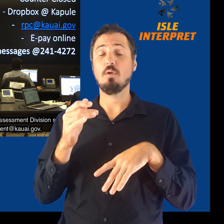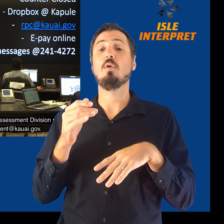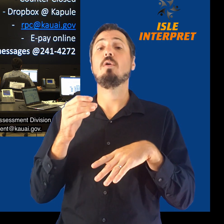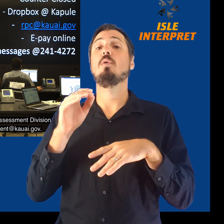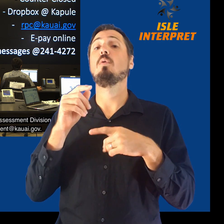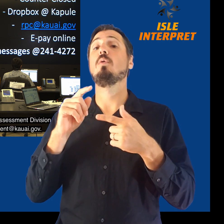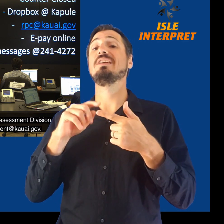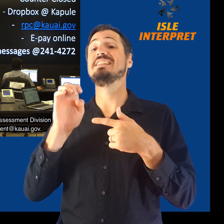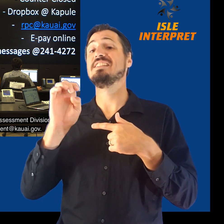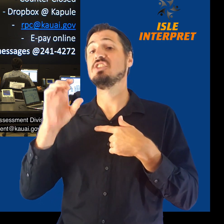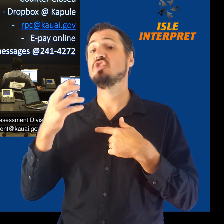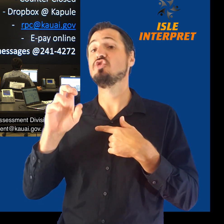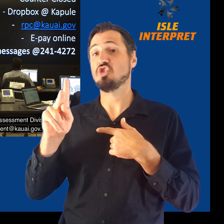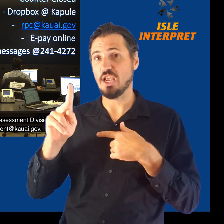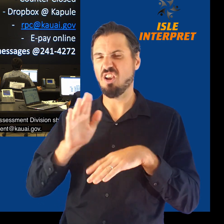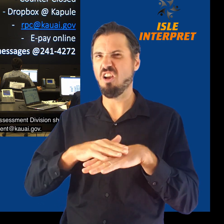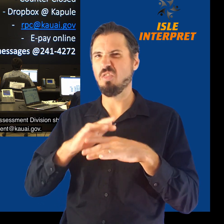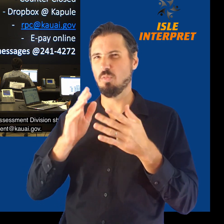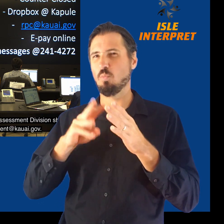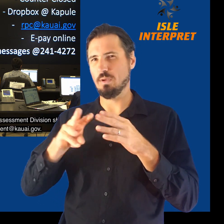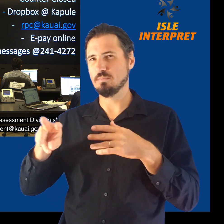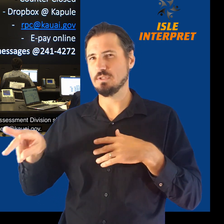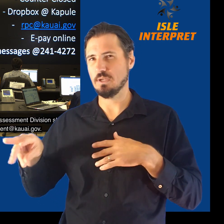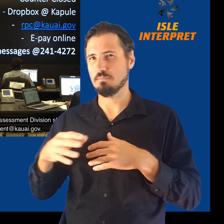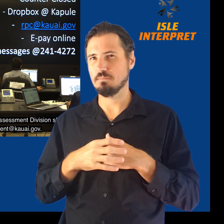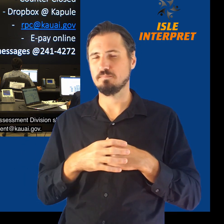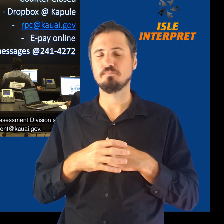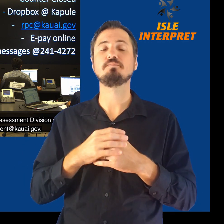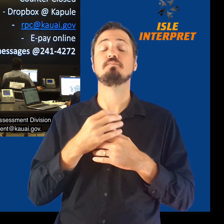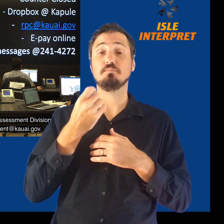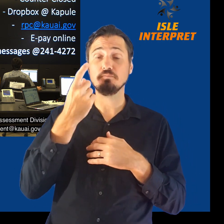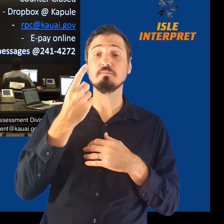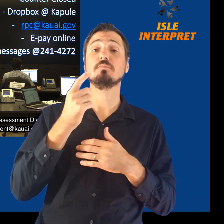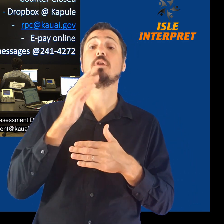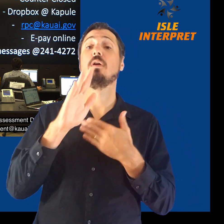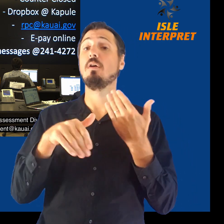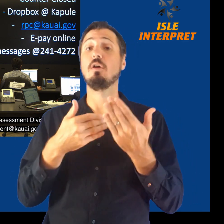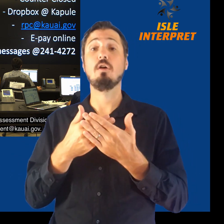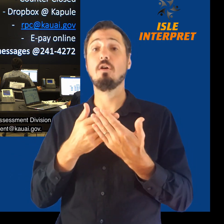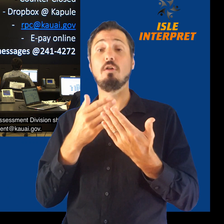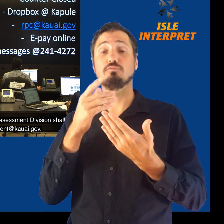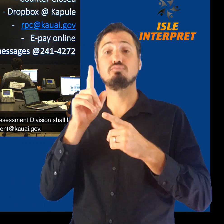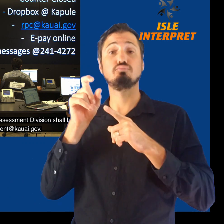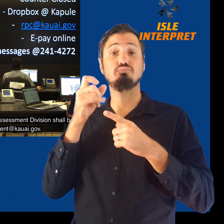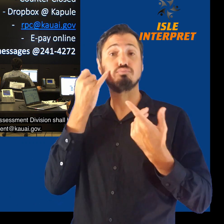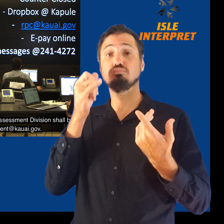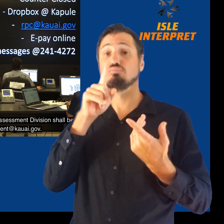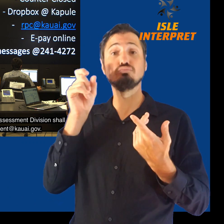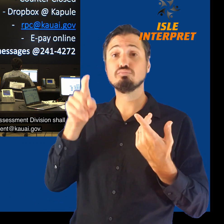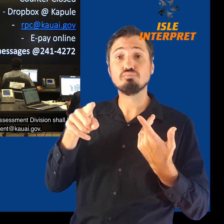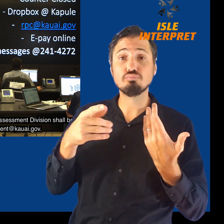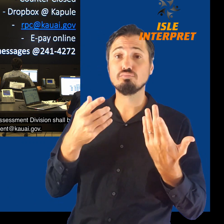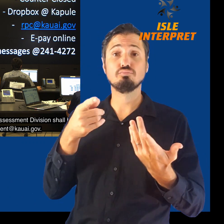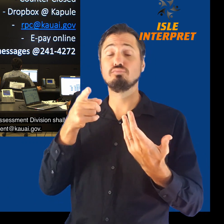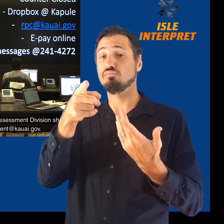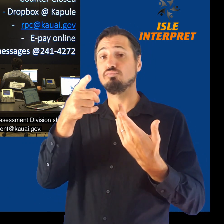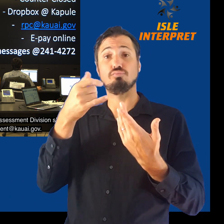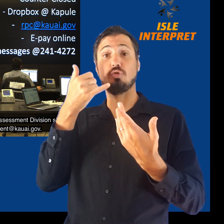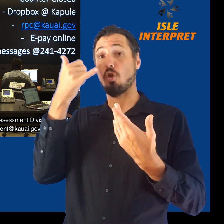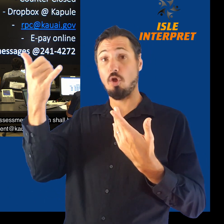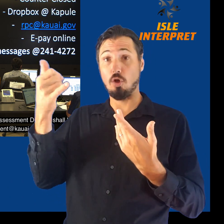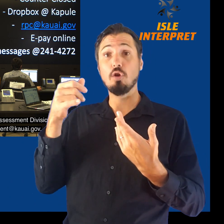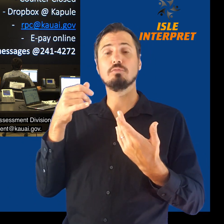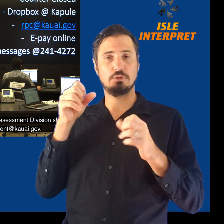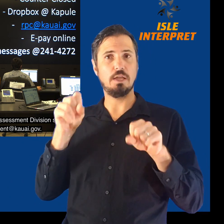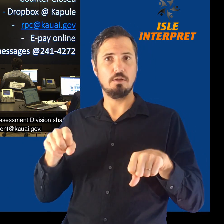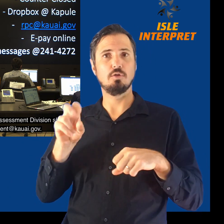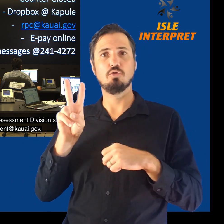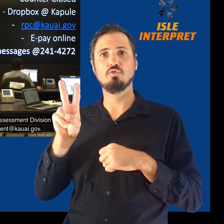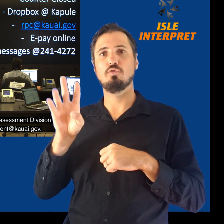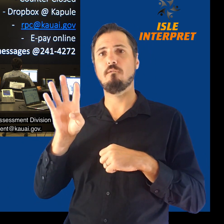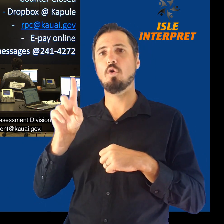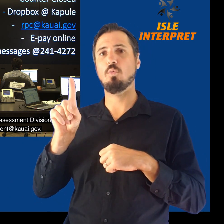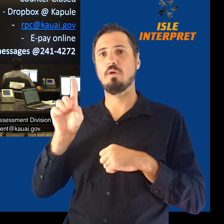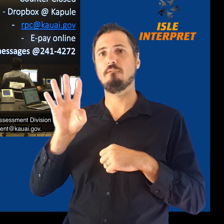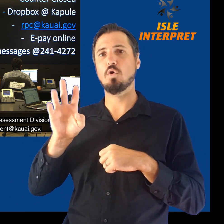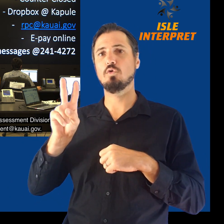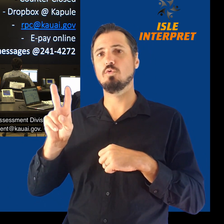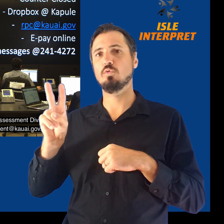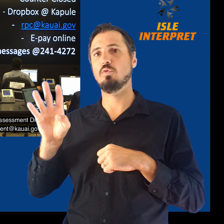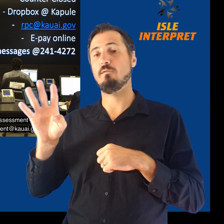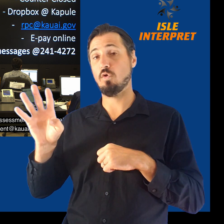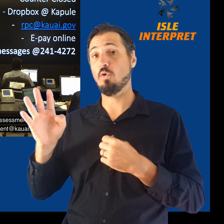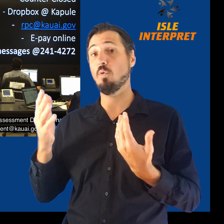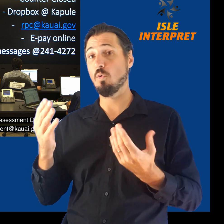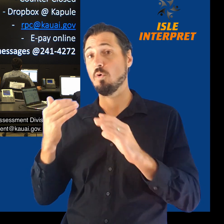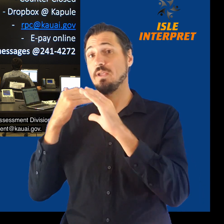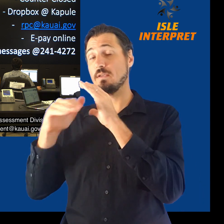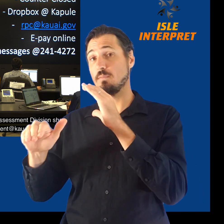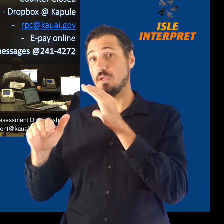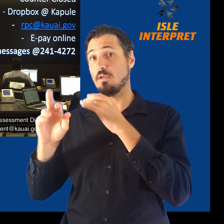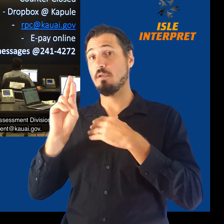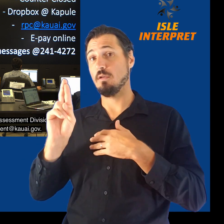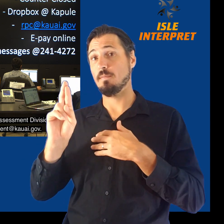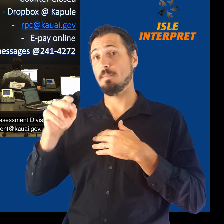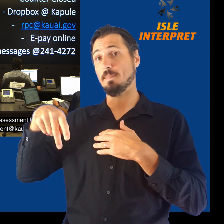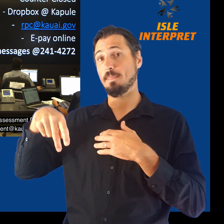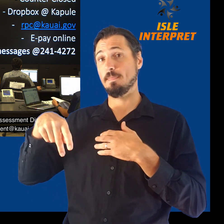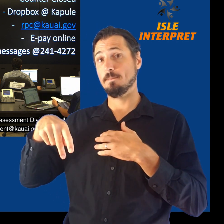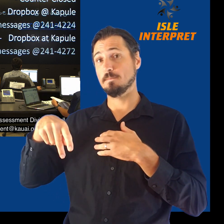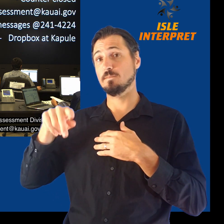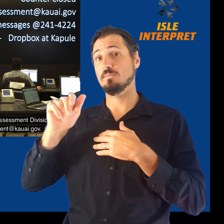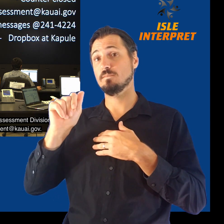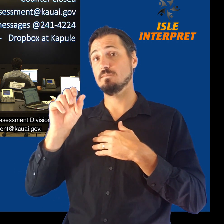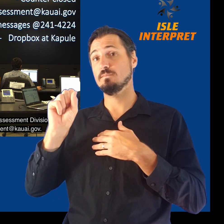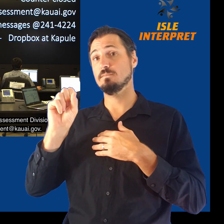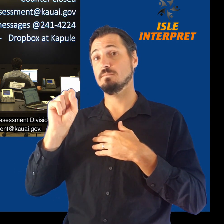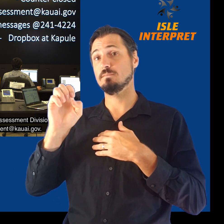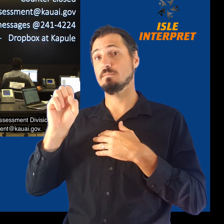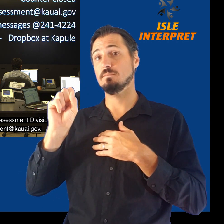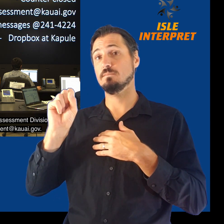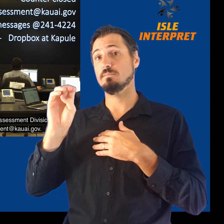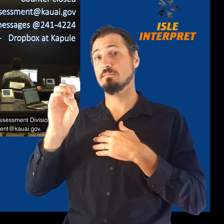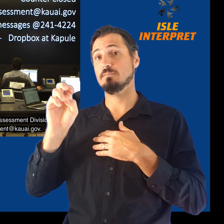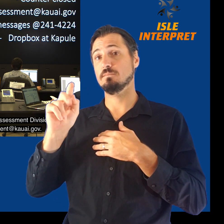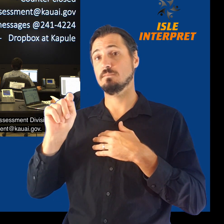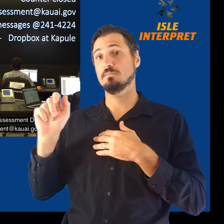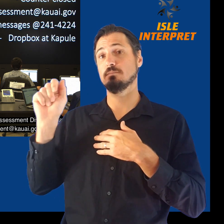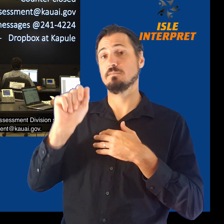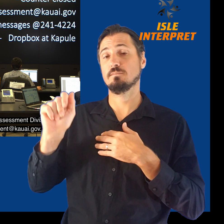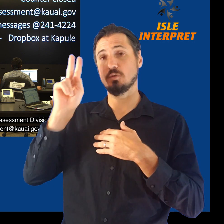Finally, all inquiries and communications with the Real Property Assessment Division shall be through phone at 241-4224 or by emailing rpassessment@kauai.gov.